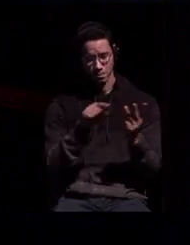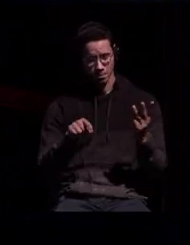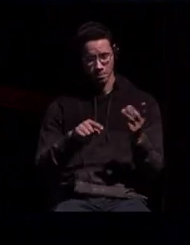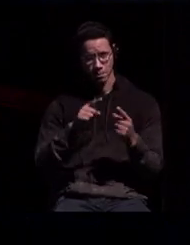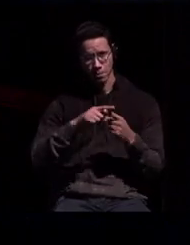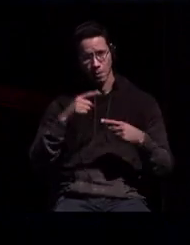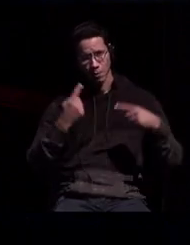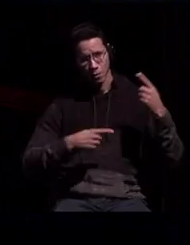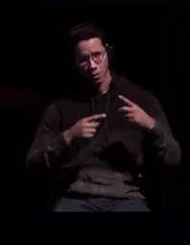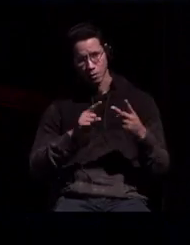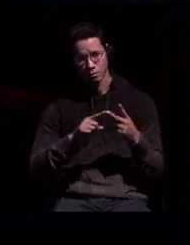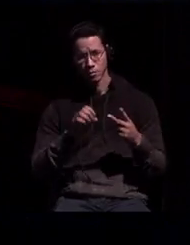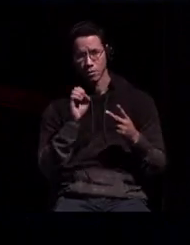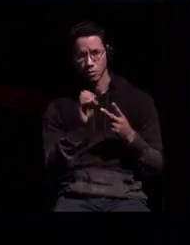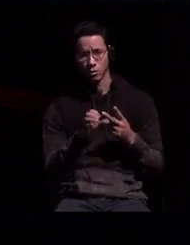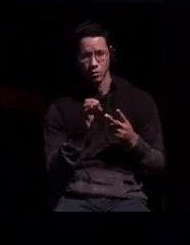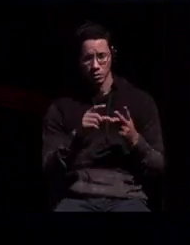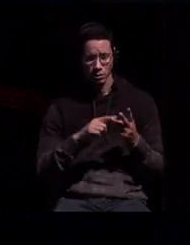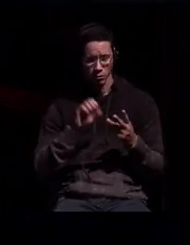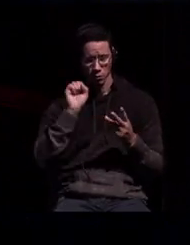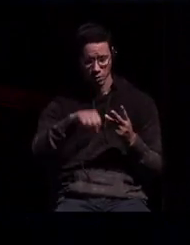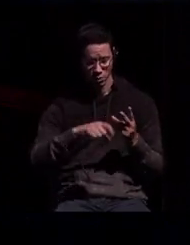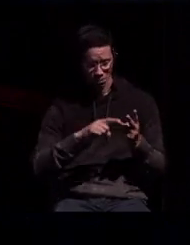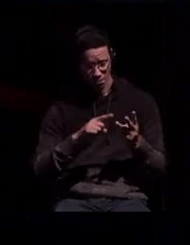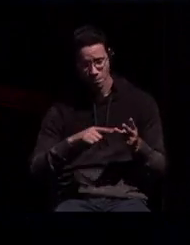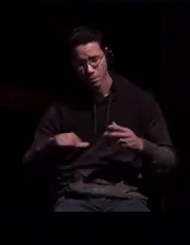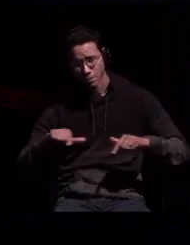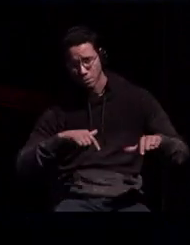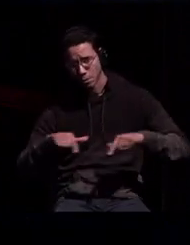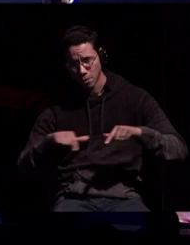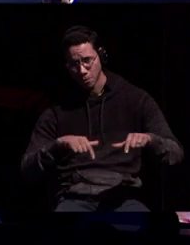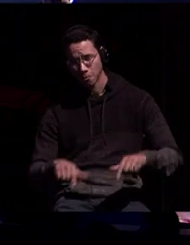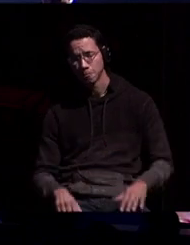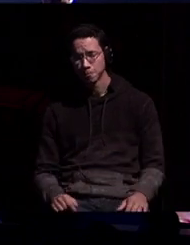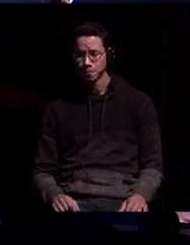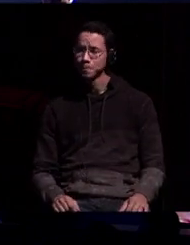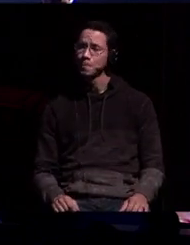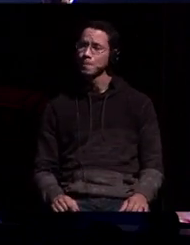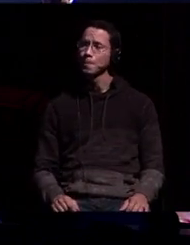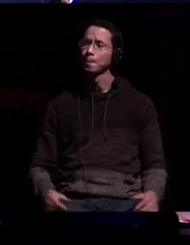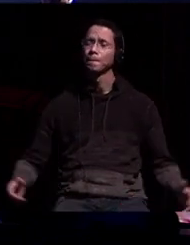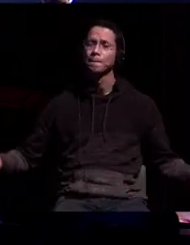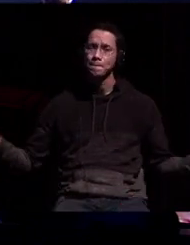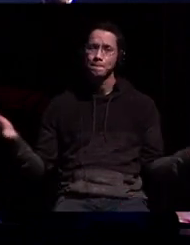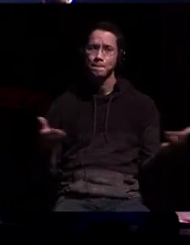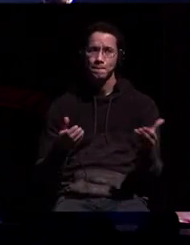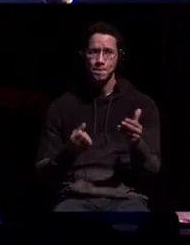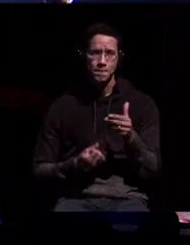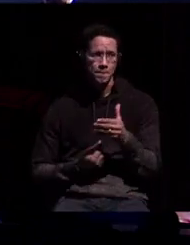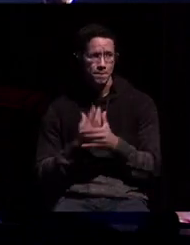Education and formation. Third: work. And now, we have just created a technical committee, educated